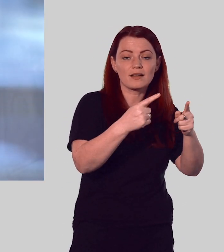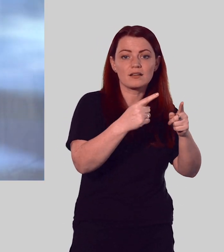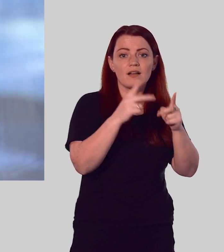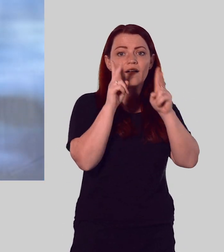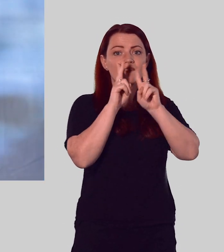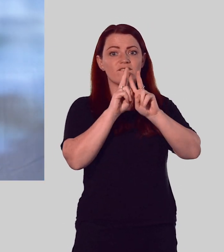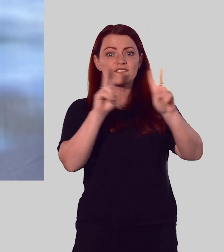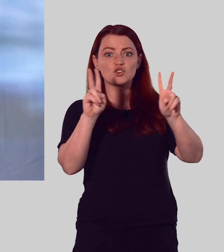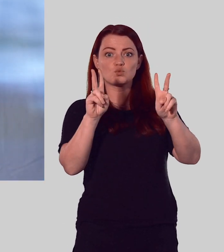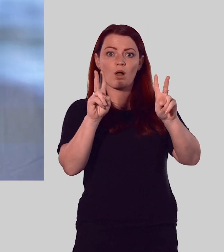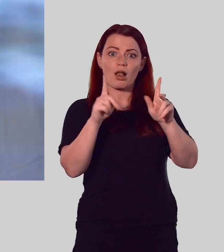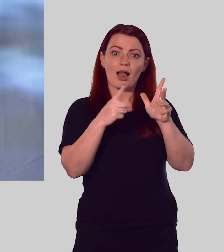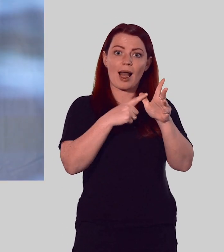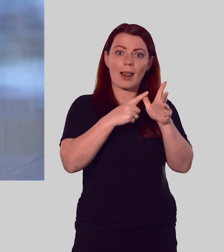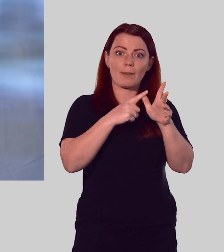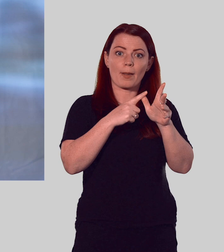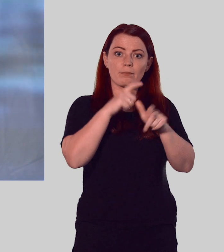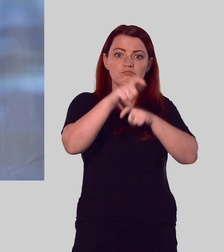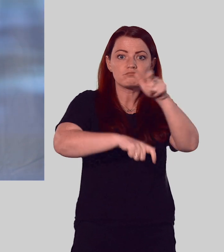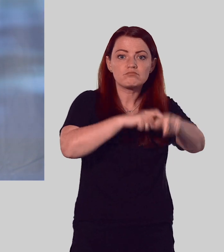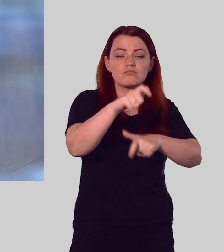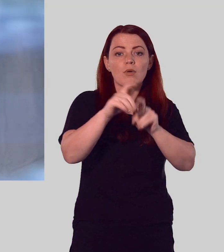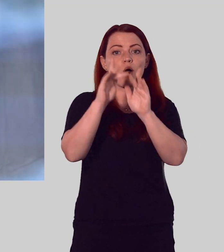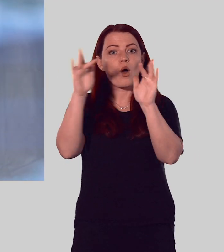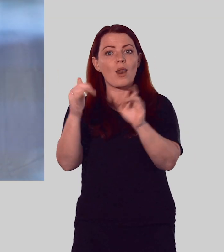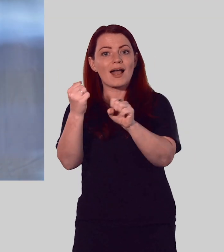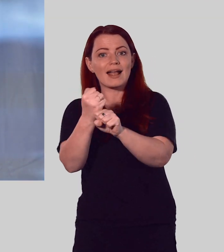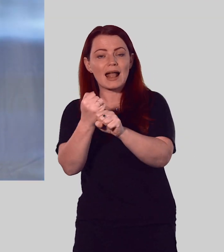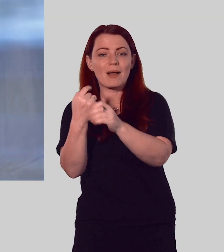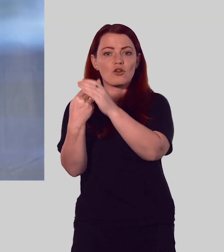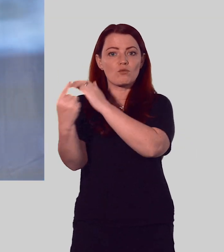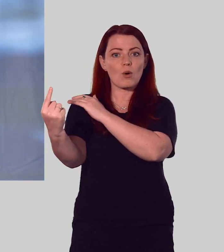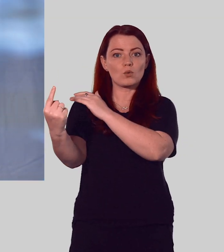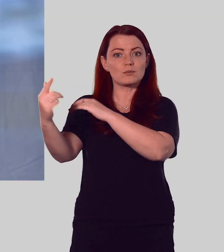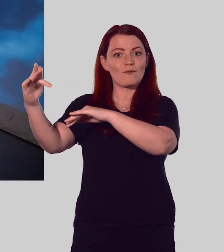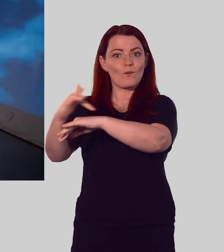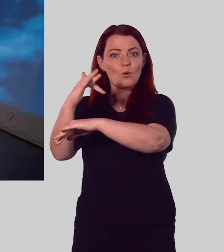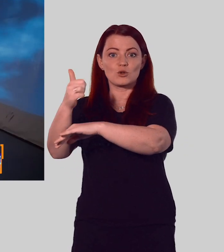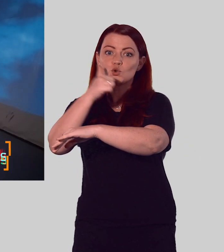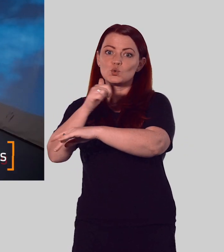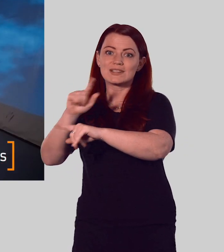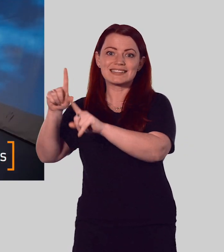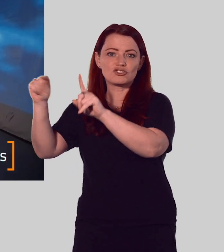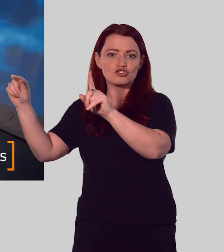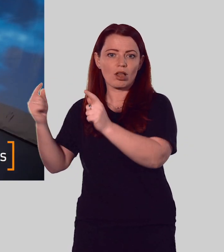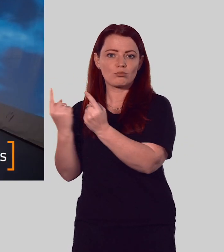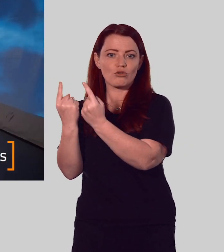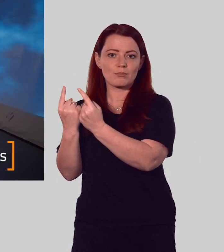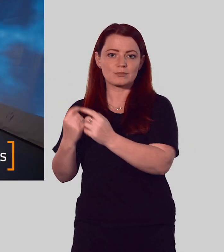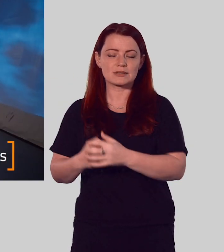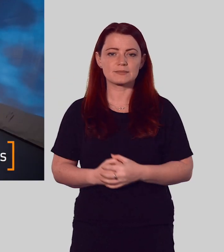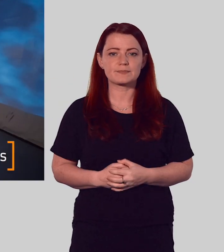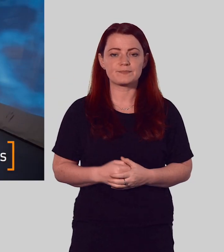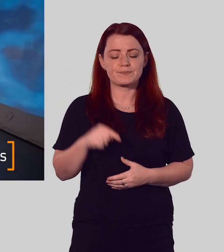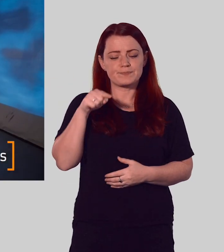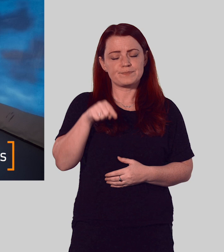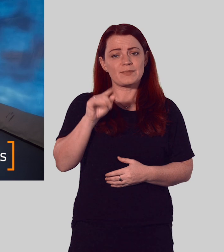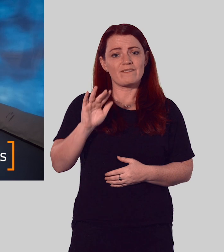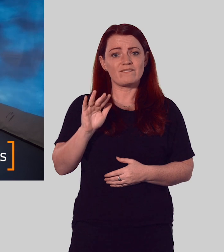an online game and a remote performance using digital props. This fifth chapter will explore different